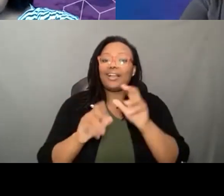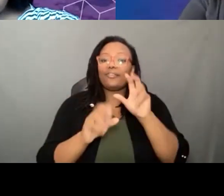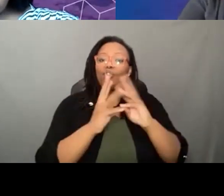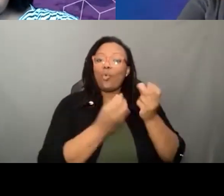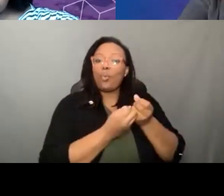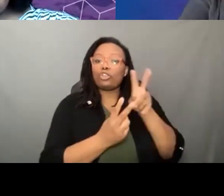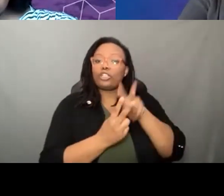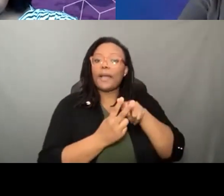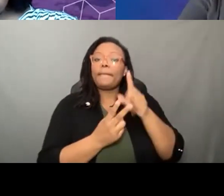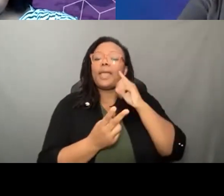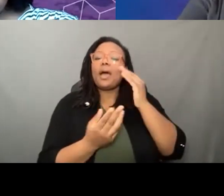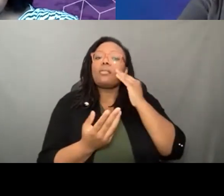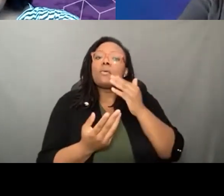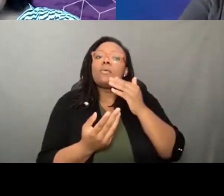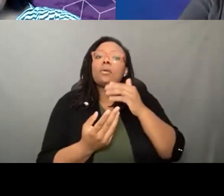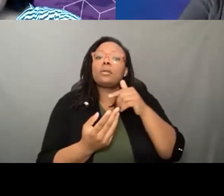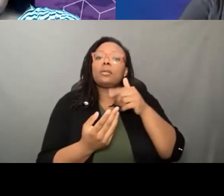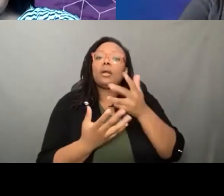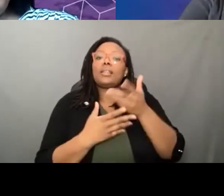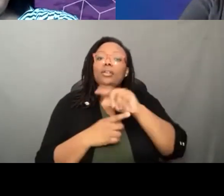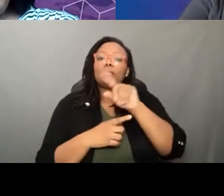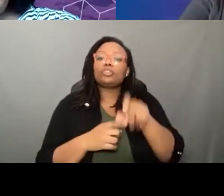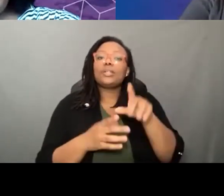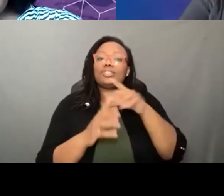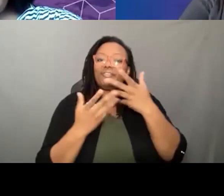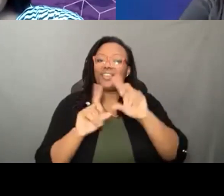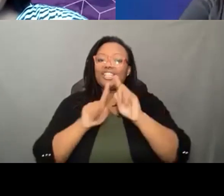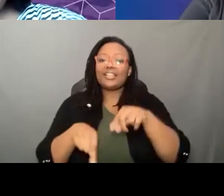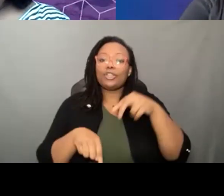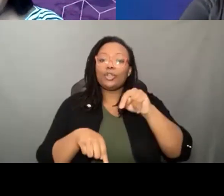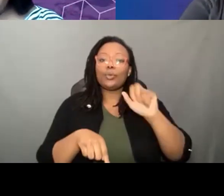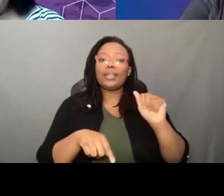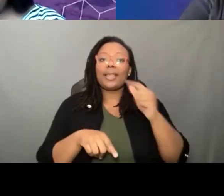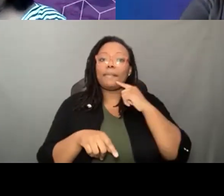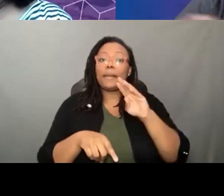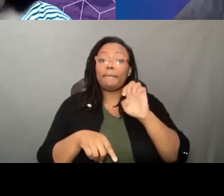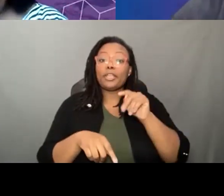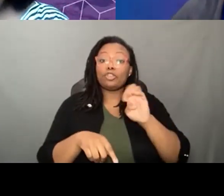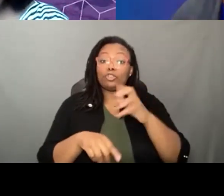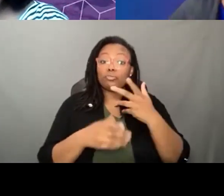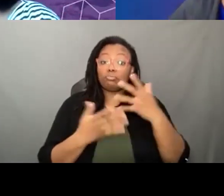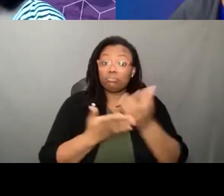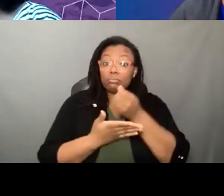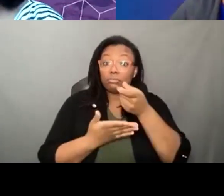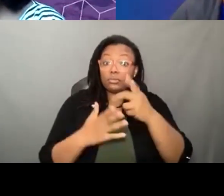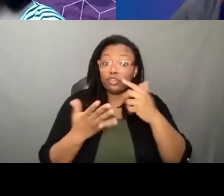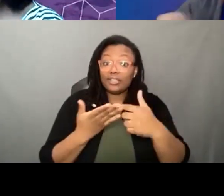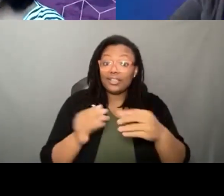And I know that a lot of those questions were answered in the Q&A. But Beatriz, I wanted to give you an opportunity to talk about the allowability